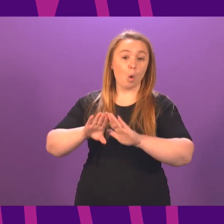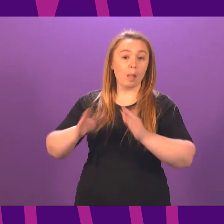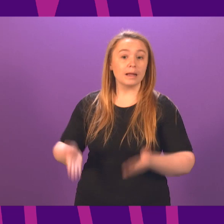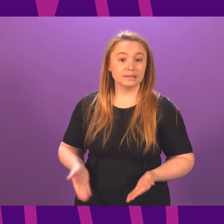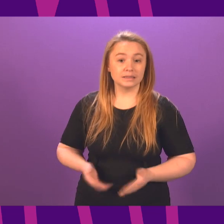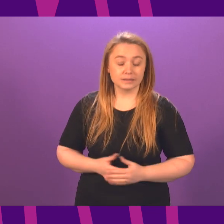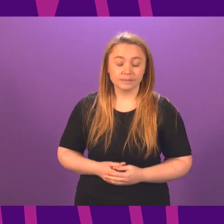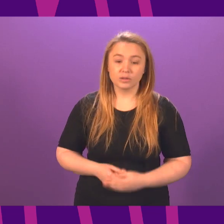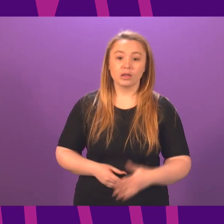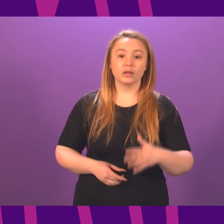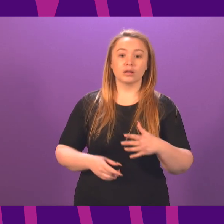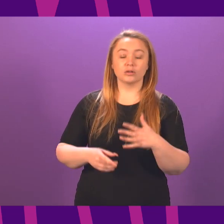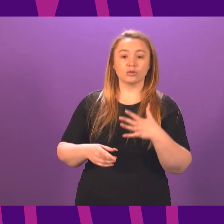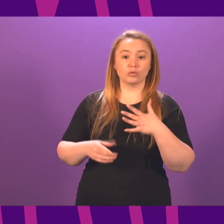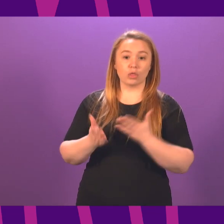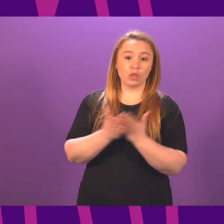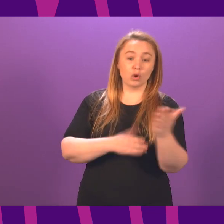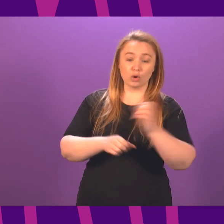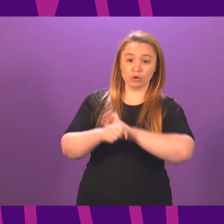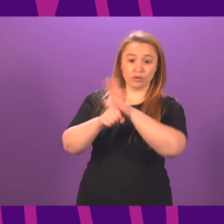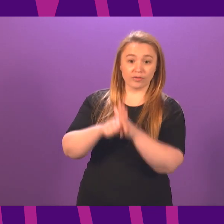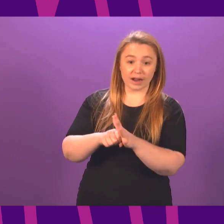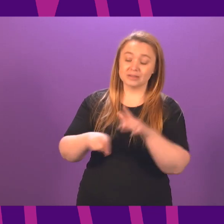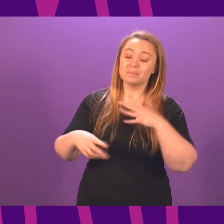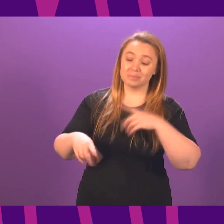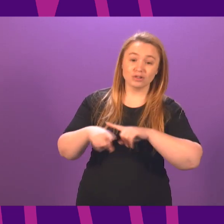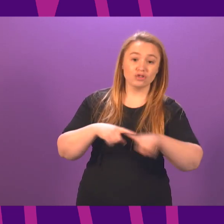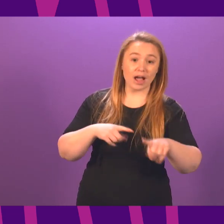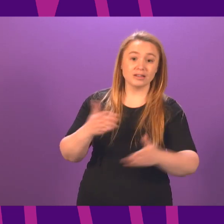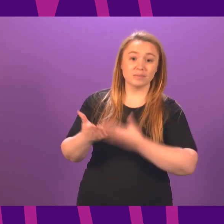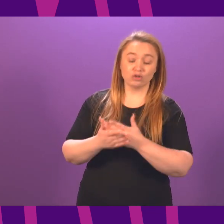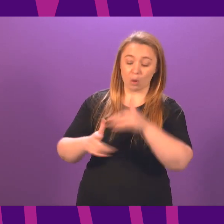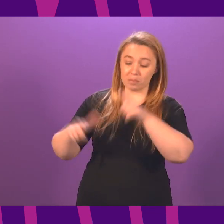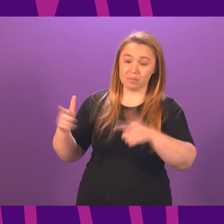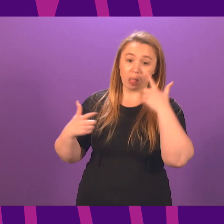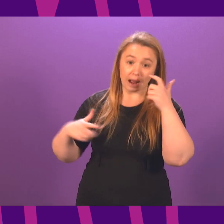prevent evictions during the course of the pandemic. If Kenny Gibson is able to provide further details to the